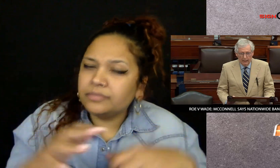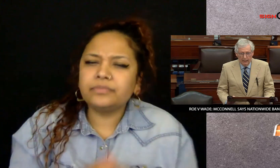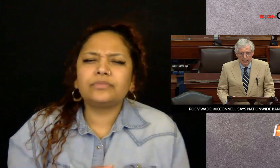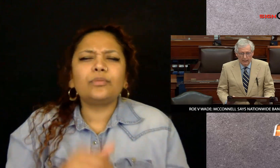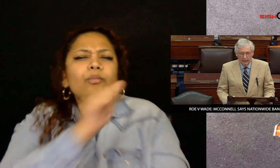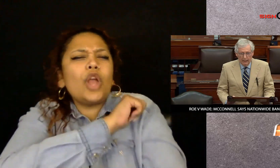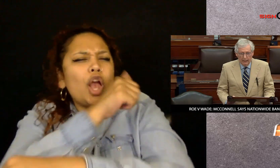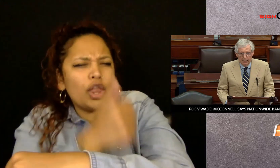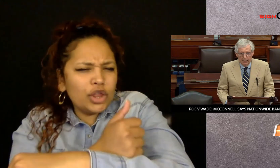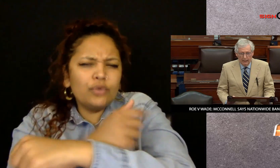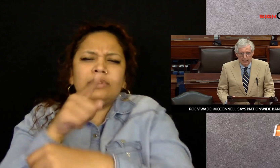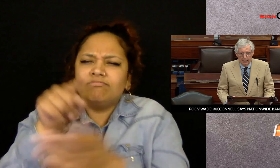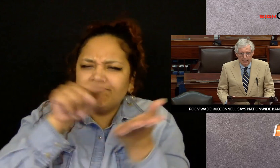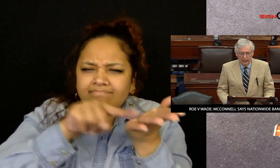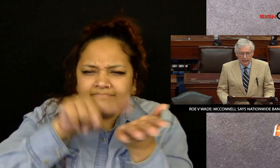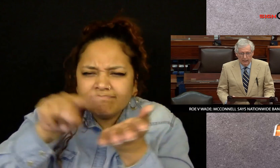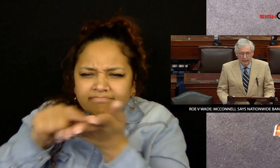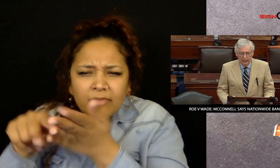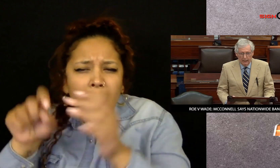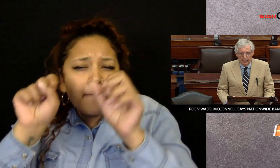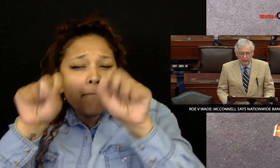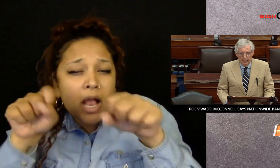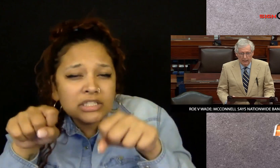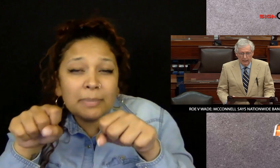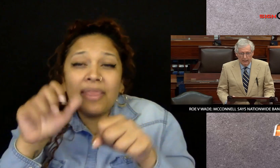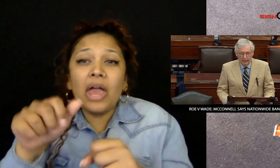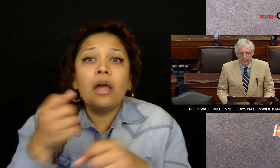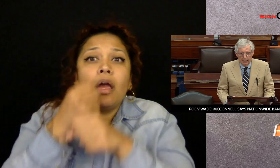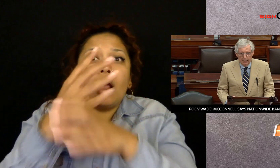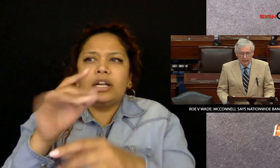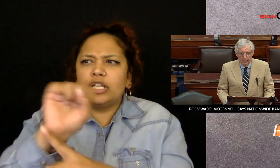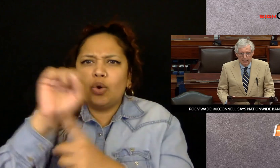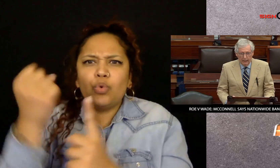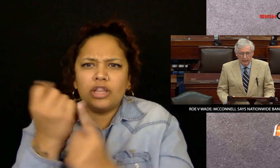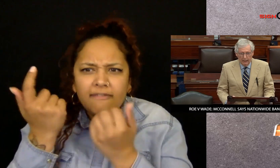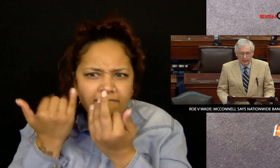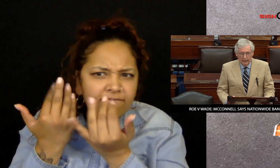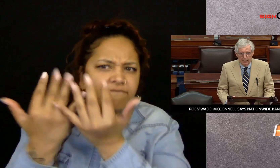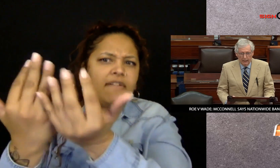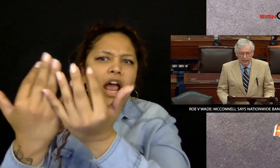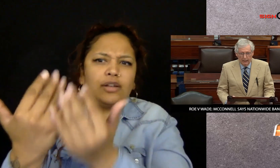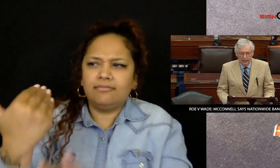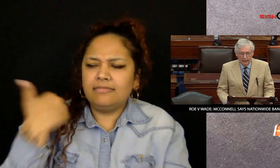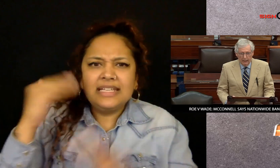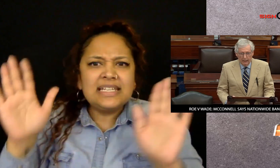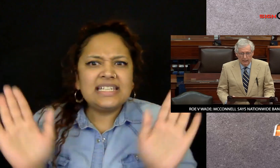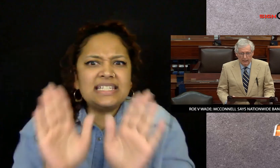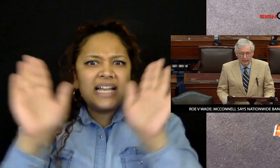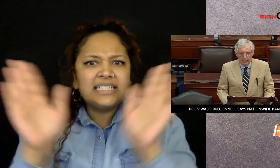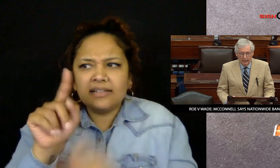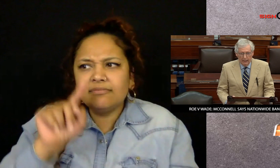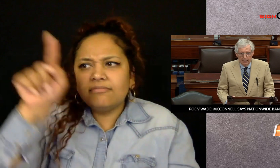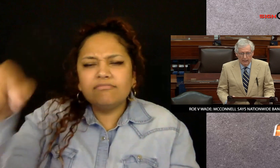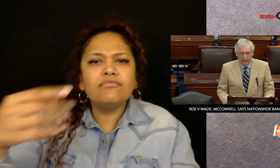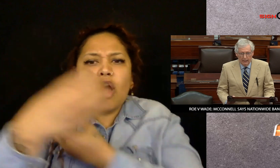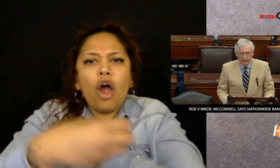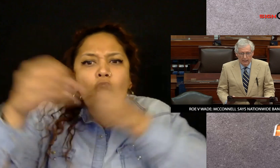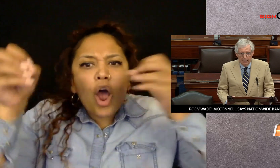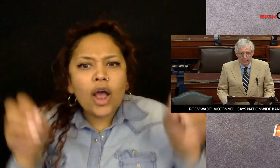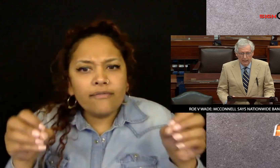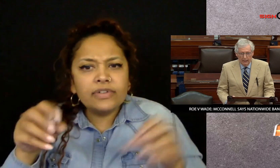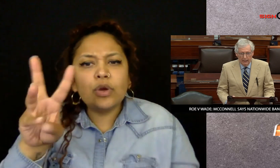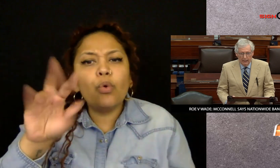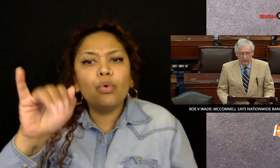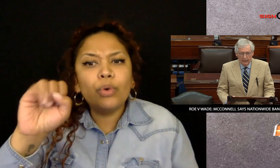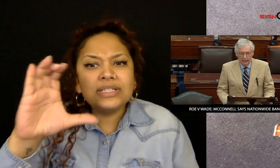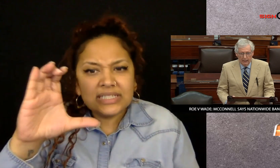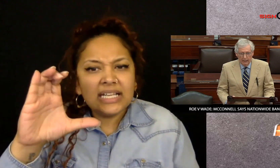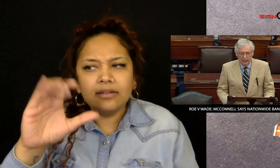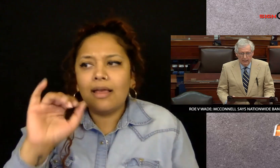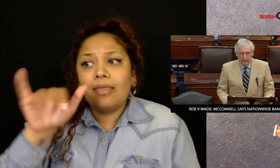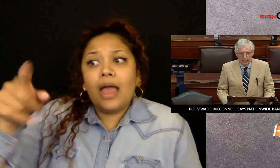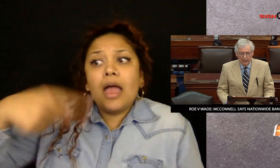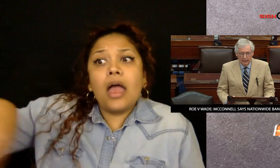possible as Republican and Democratic lawmakers argue back and forth on the issue violence